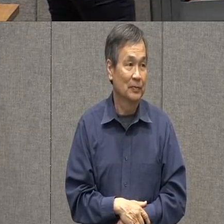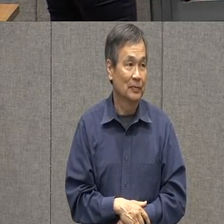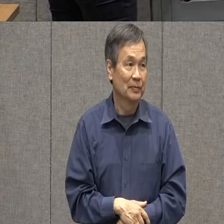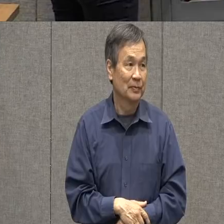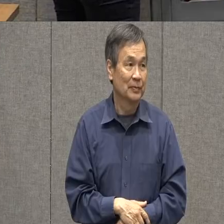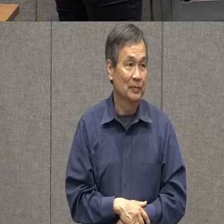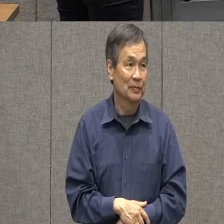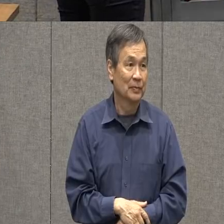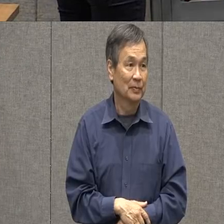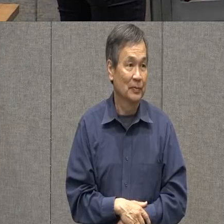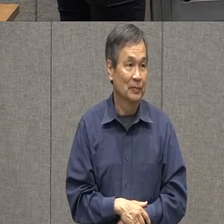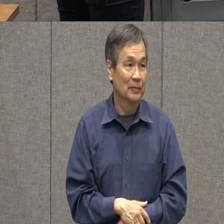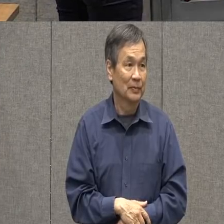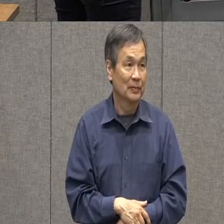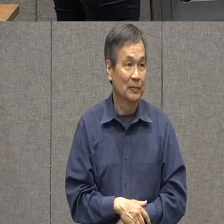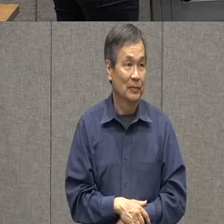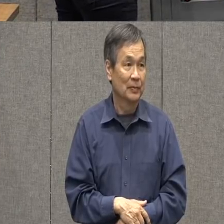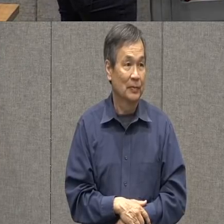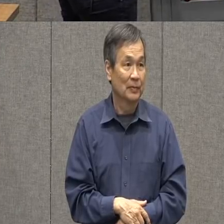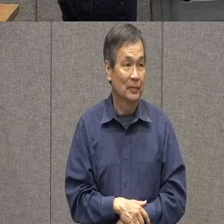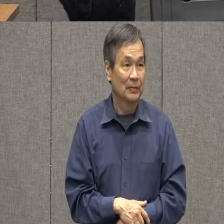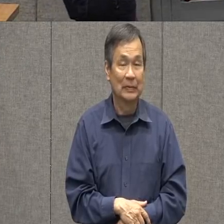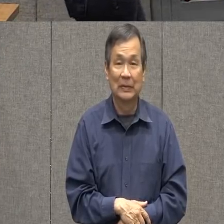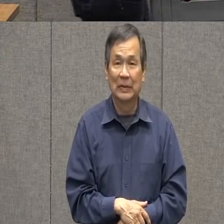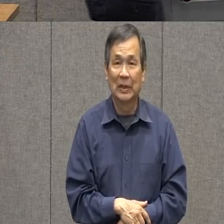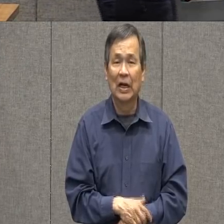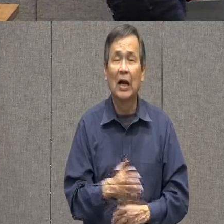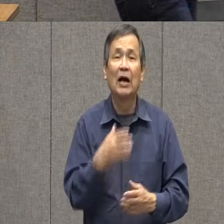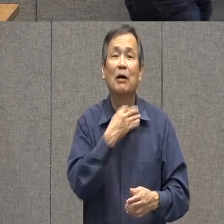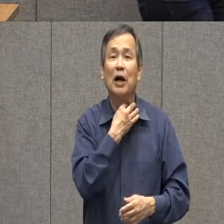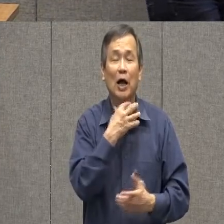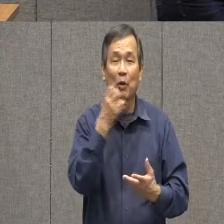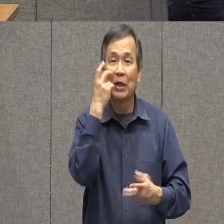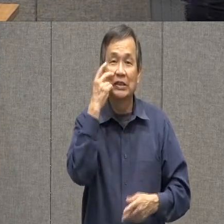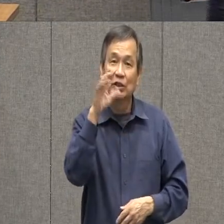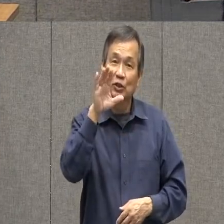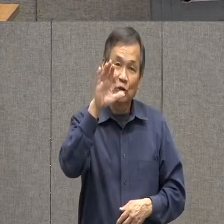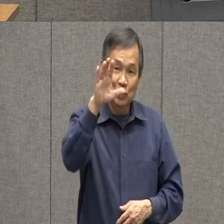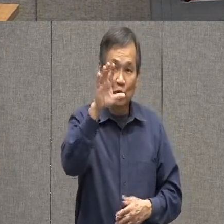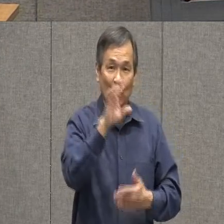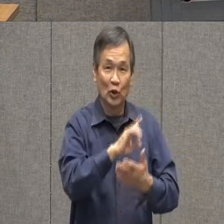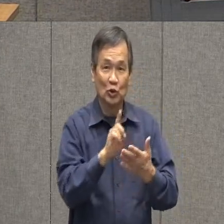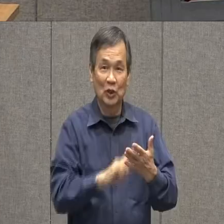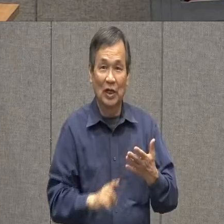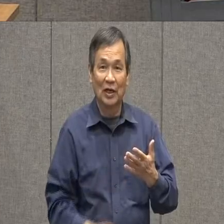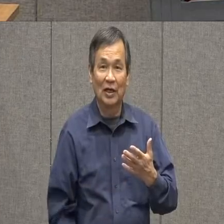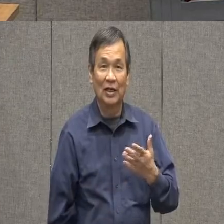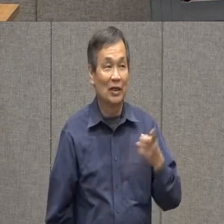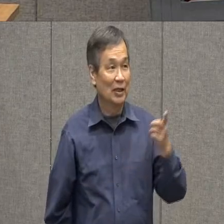Oh, this is so exciting. I wish I could see exactly what you guys are doing. Isn't Ms. Potter incredible? She makes it look so easy!